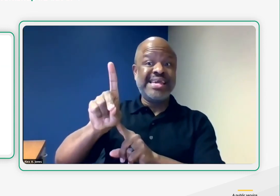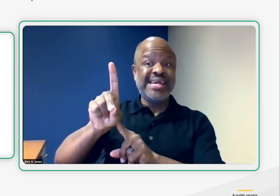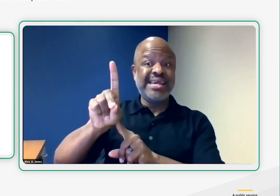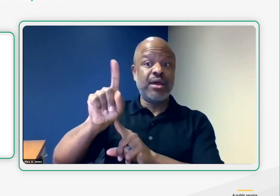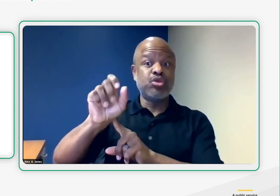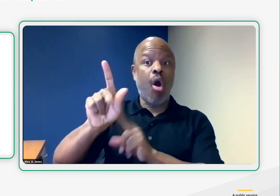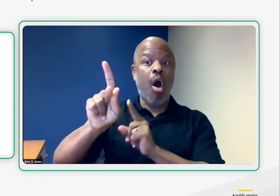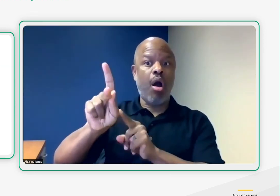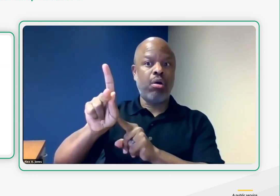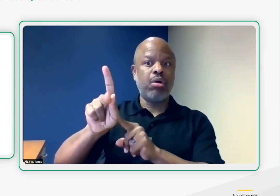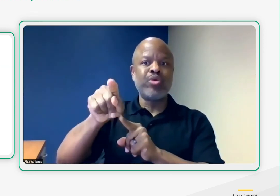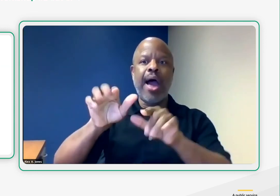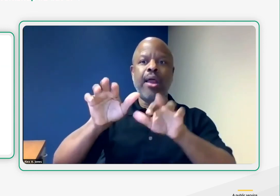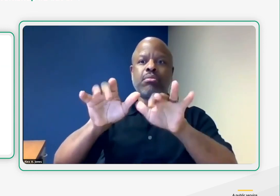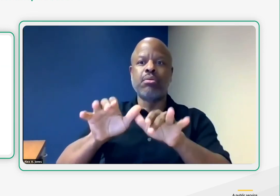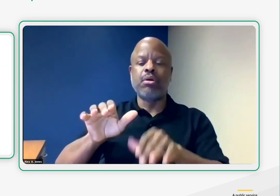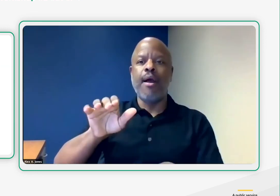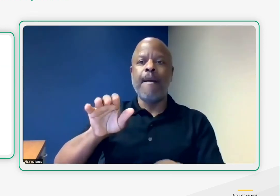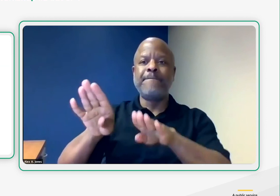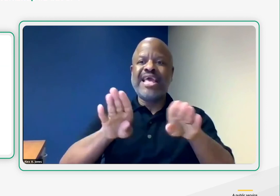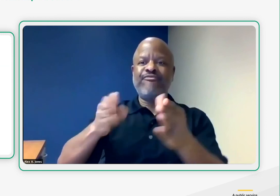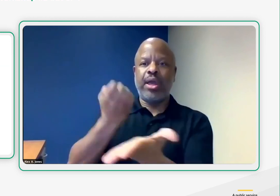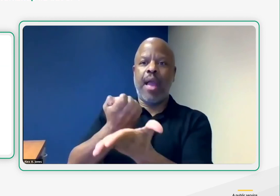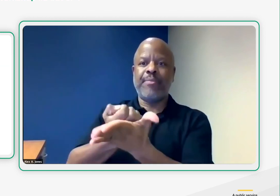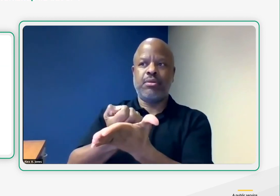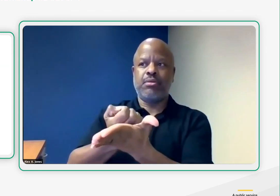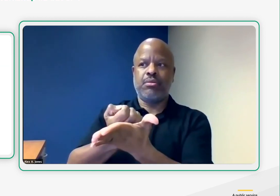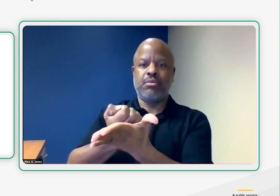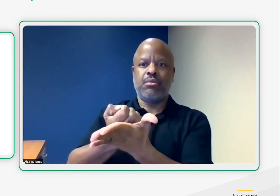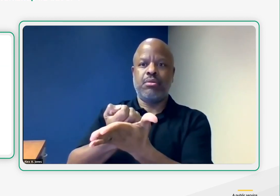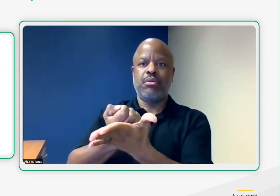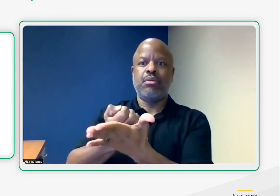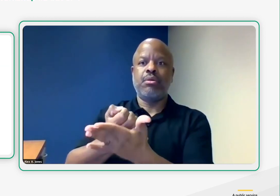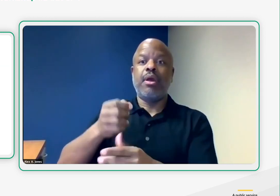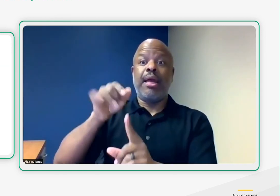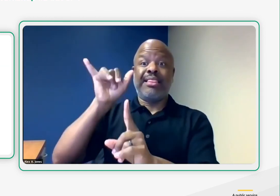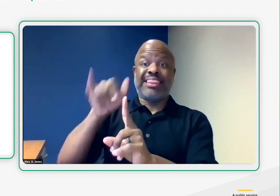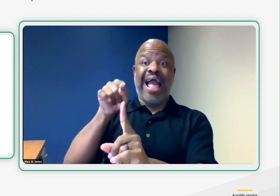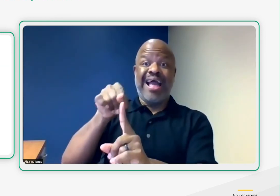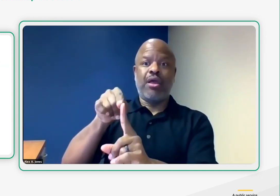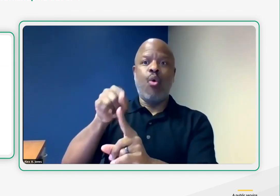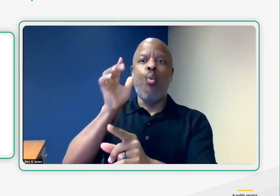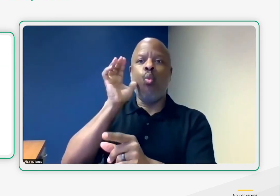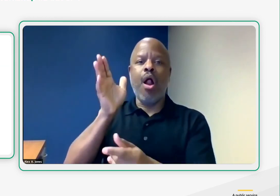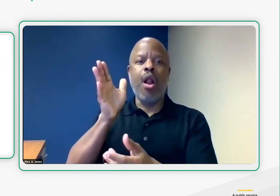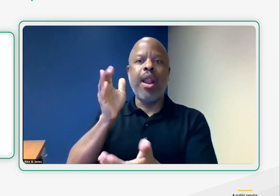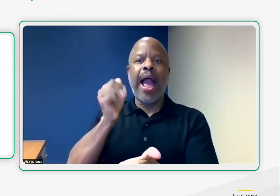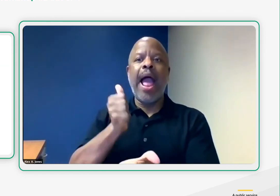And also that TED talk about behavioral economics,